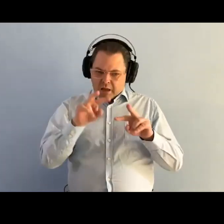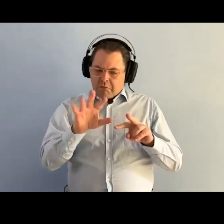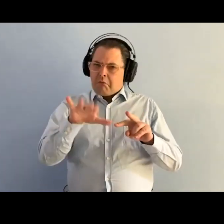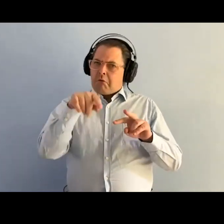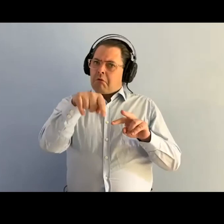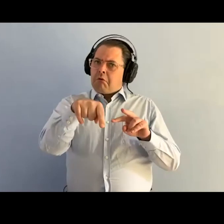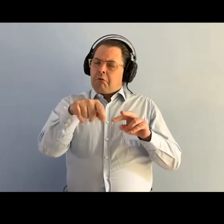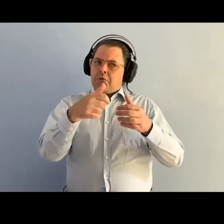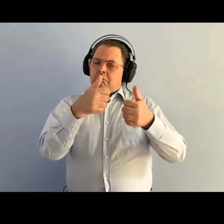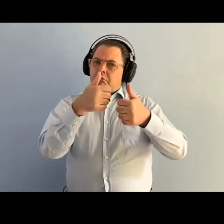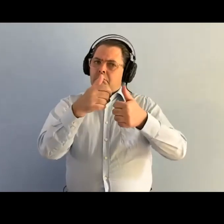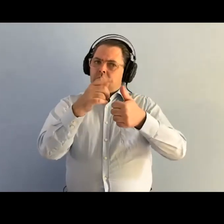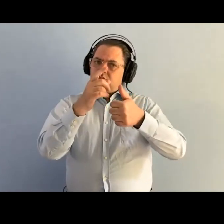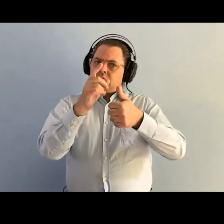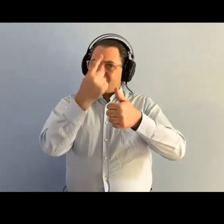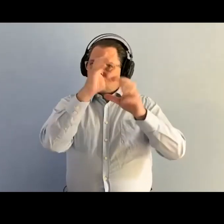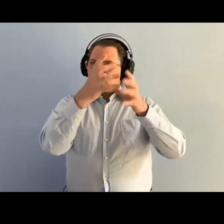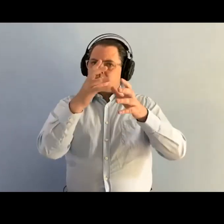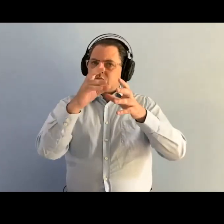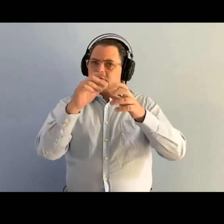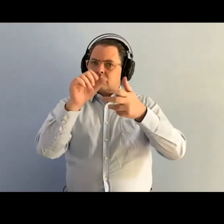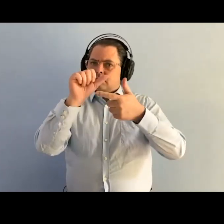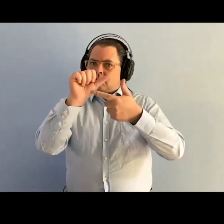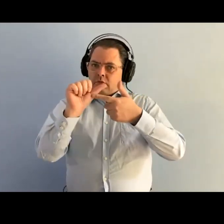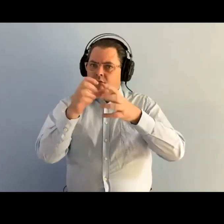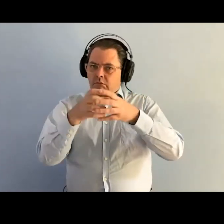very -- but the governments have actually but this -- made